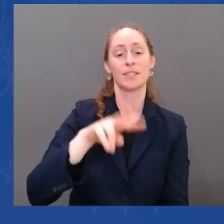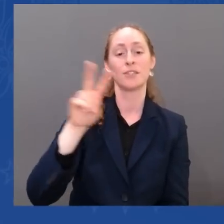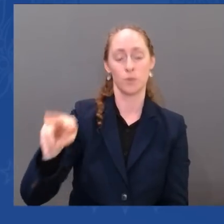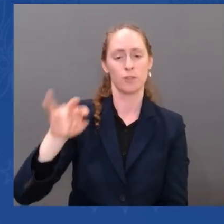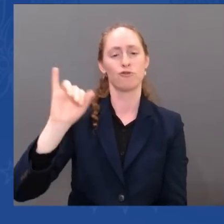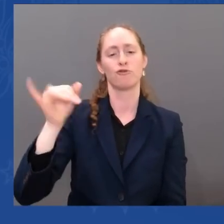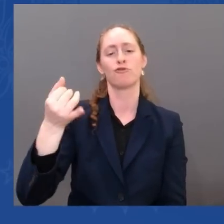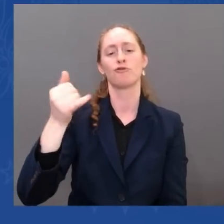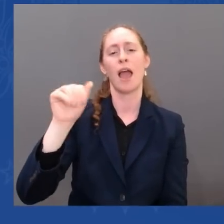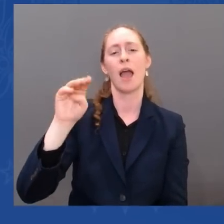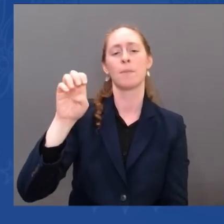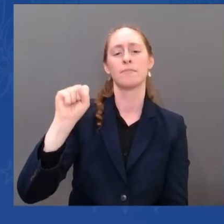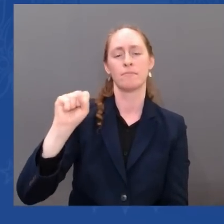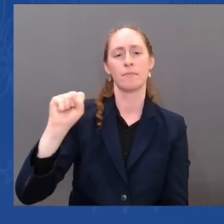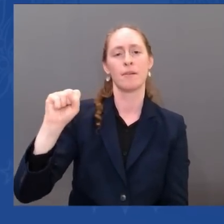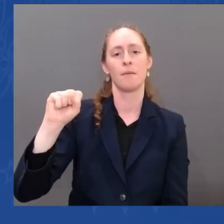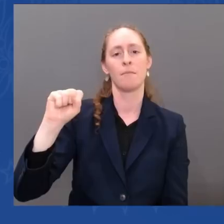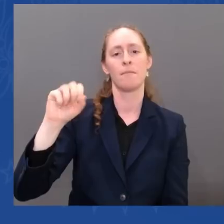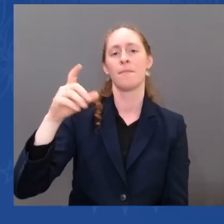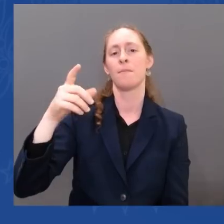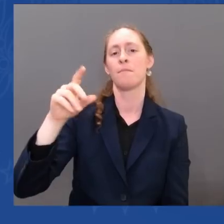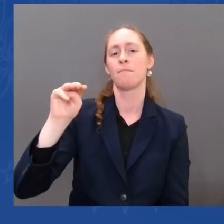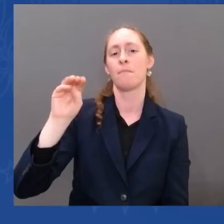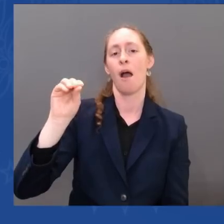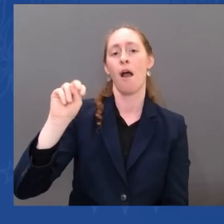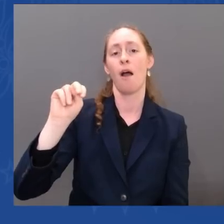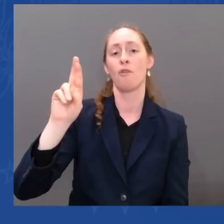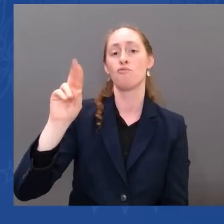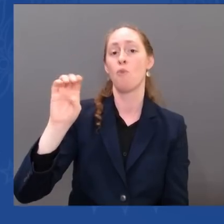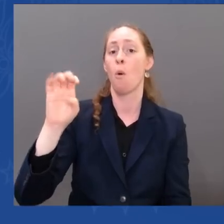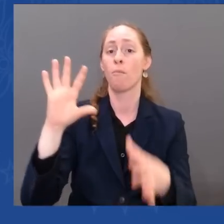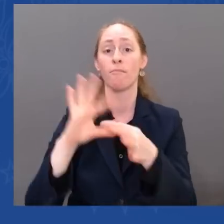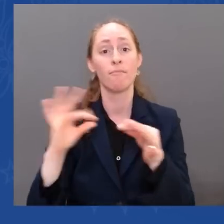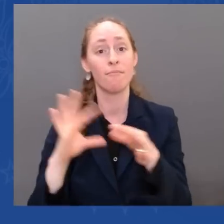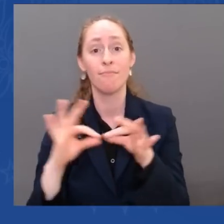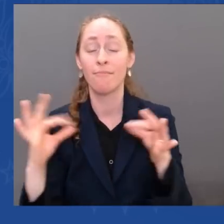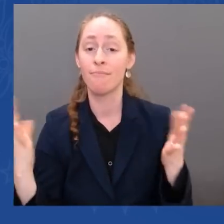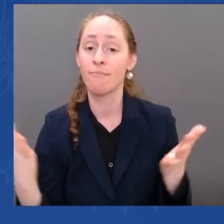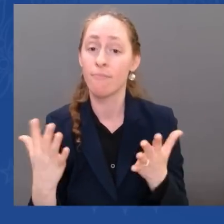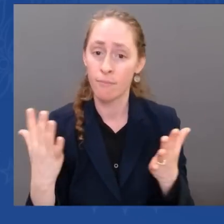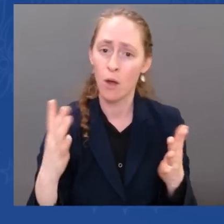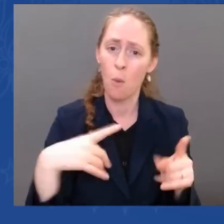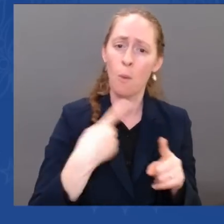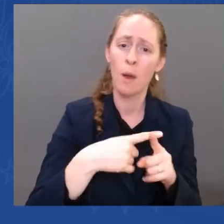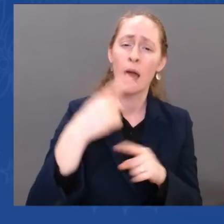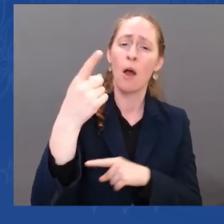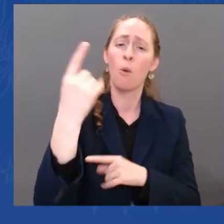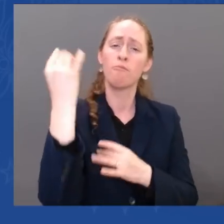with the most exalted sentiments and arouses in our bosoms the best feelings of which nature is susceptible."